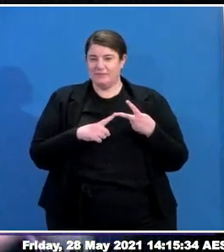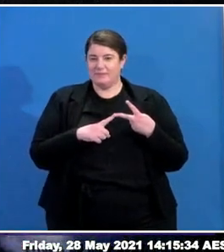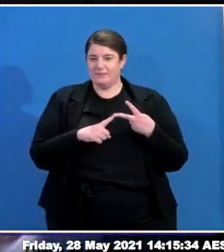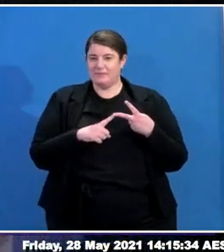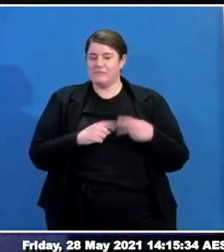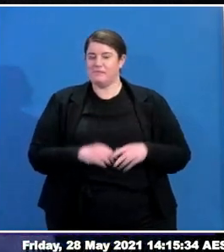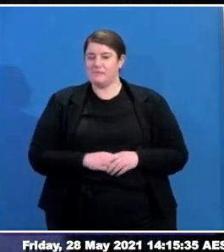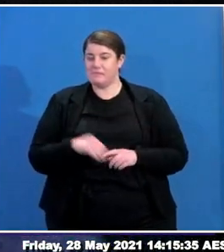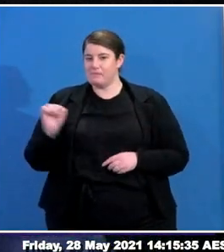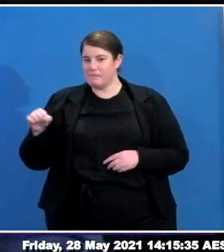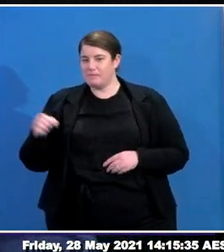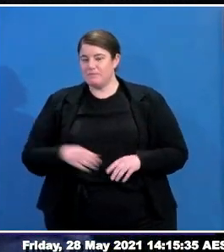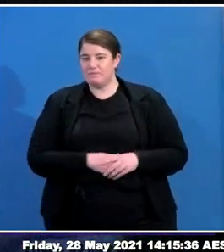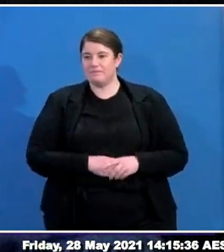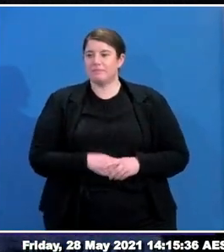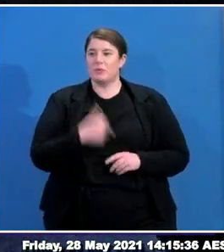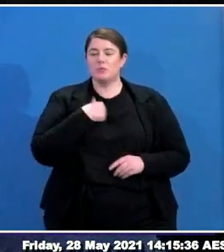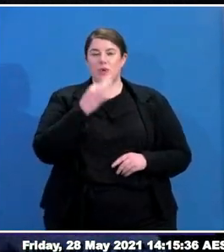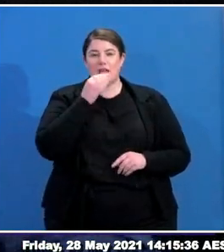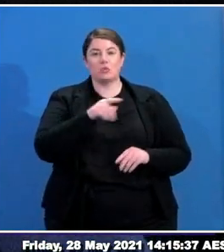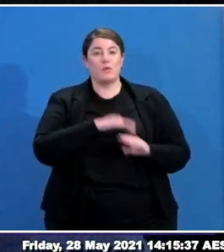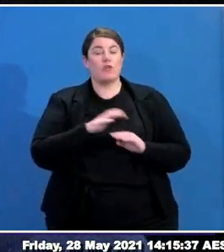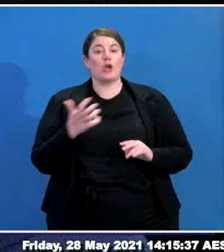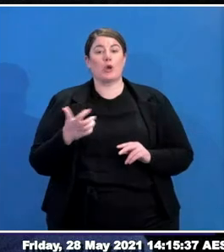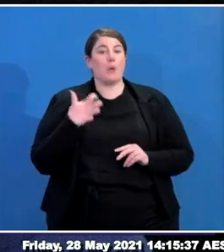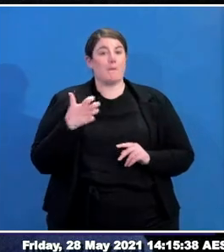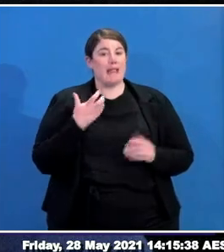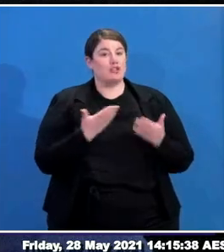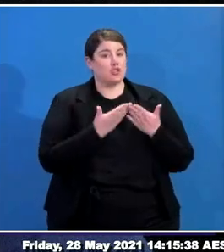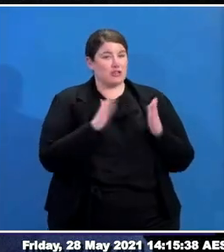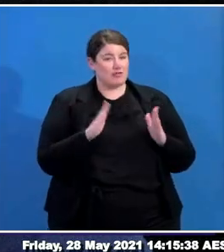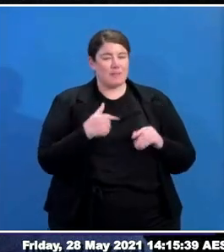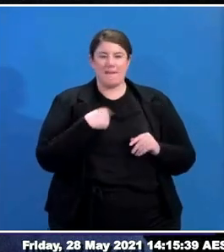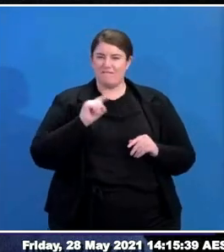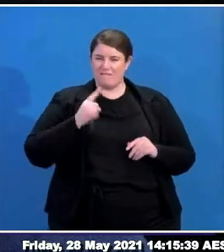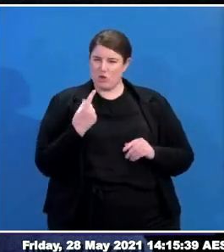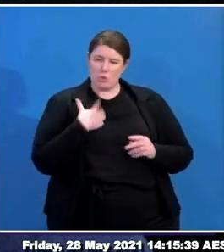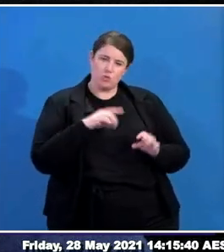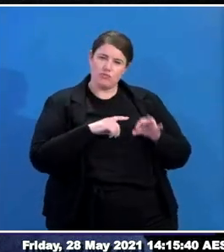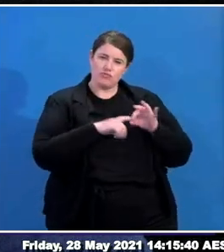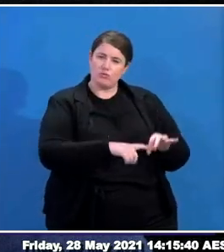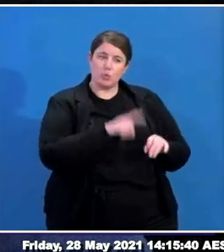Mr Head, I would like to ask you about complaints generally, but first can you tell the Royal Commission what your current